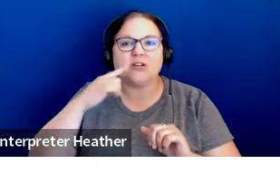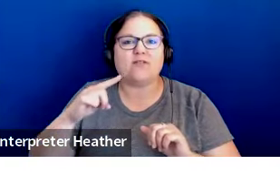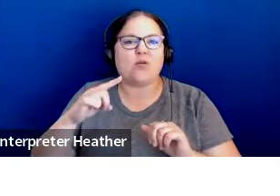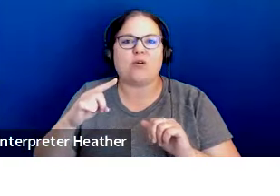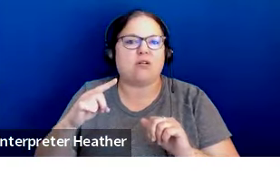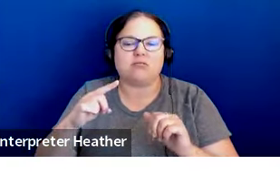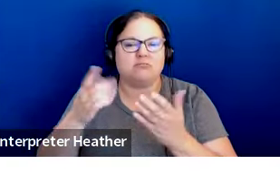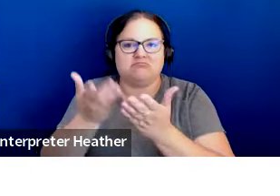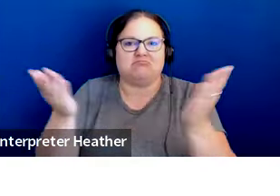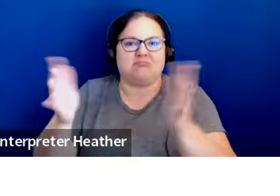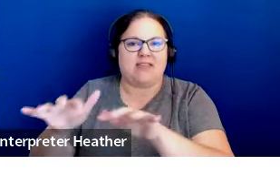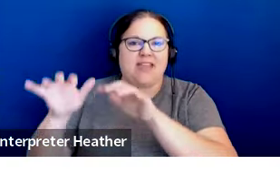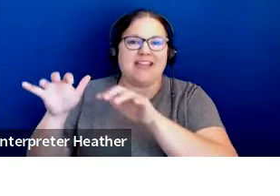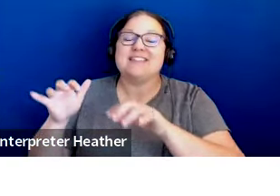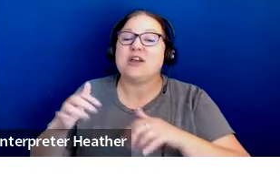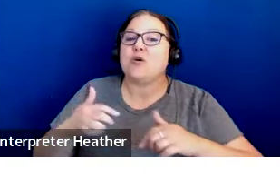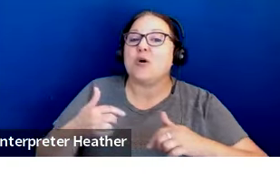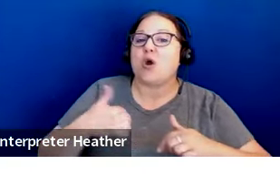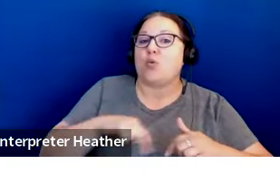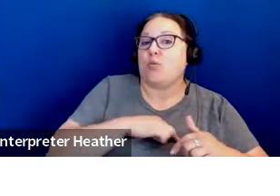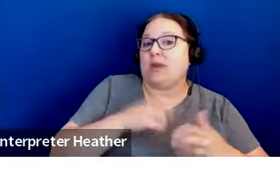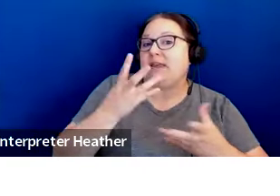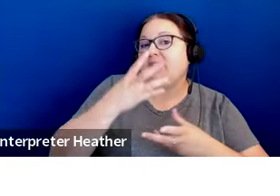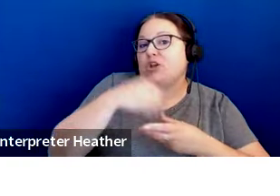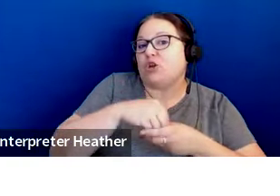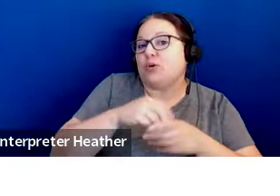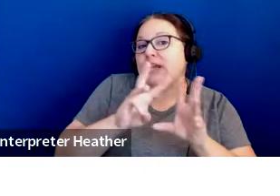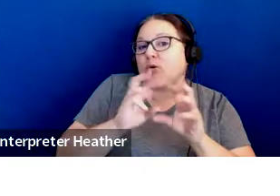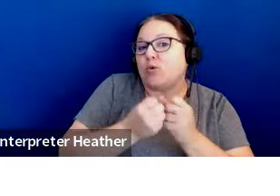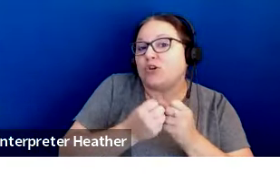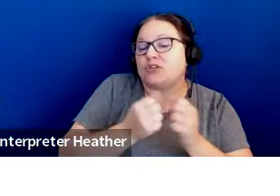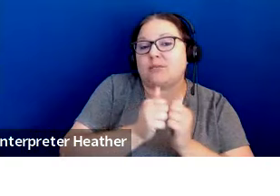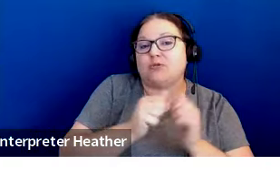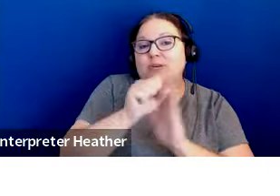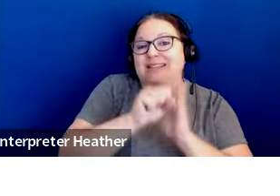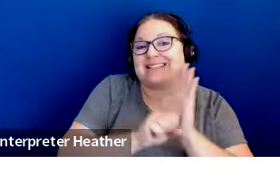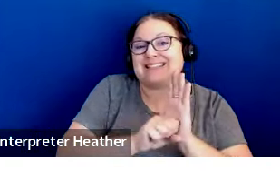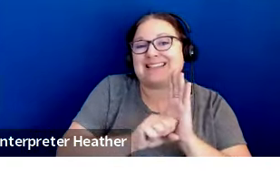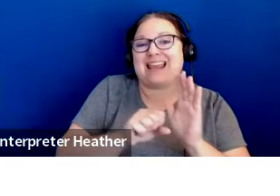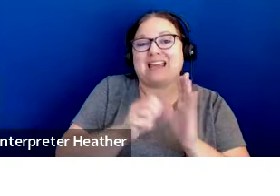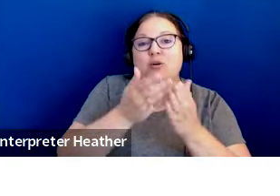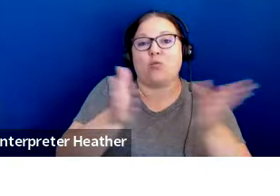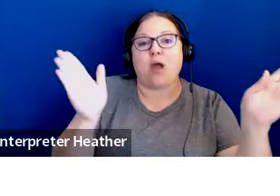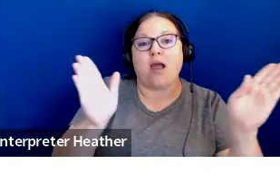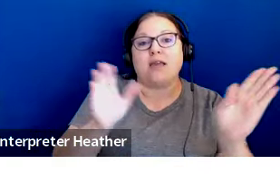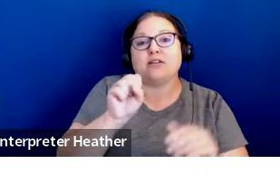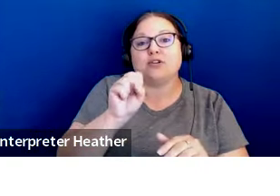we haven't conducted include at our statewide Suicide Prevention Conference for our Bureau